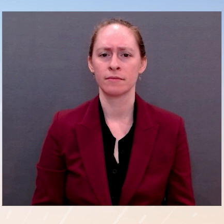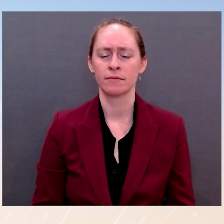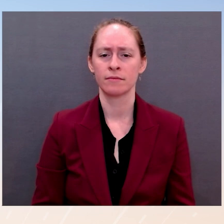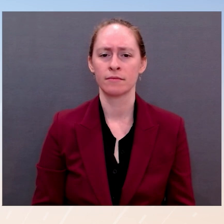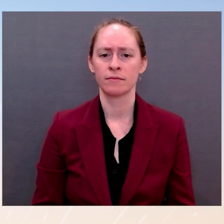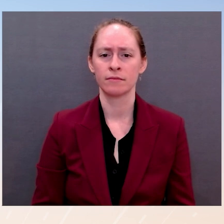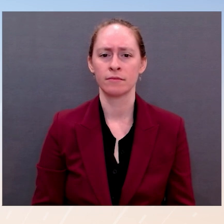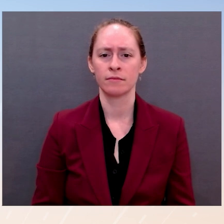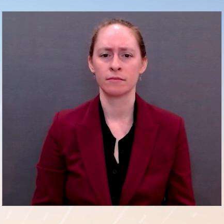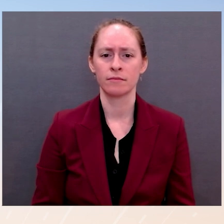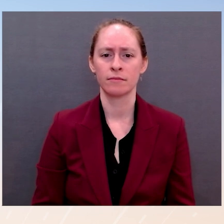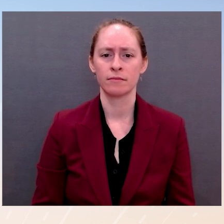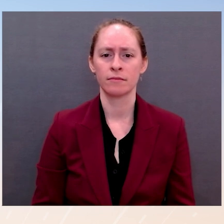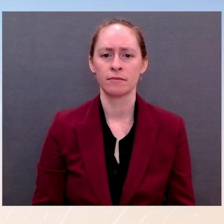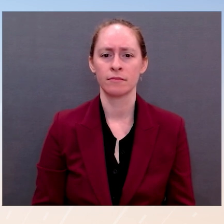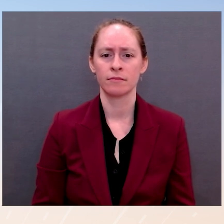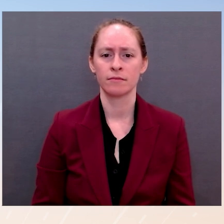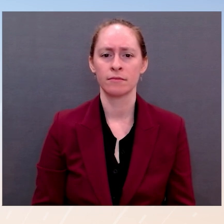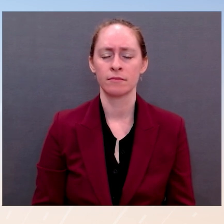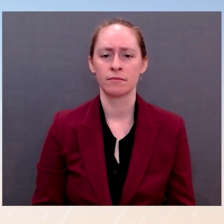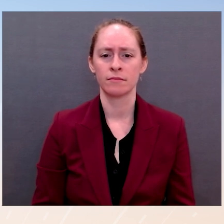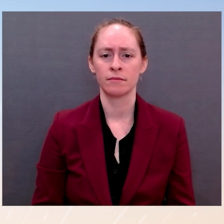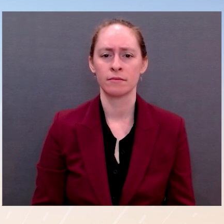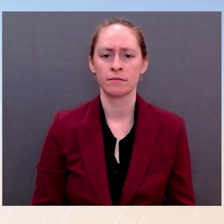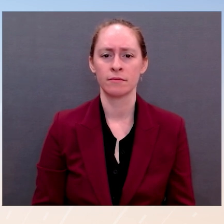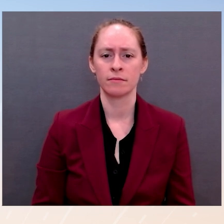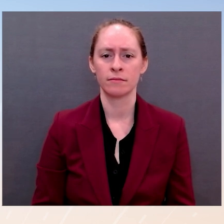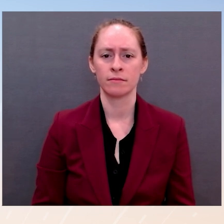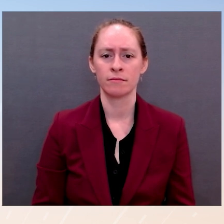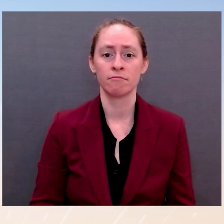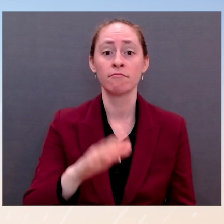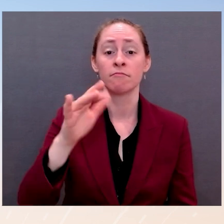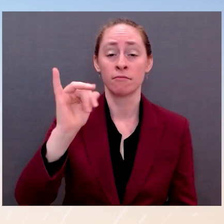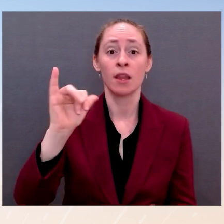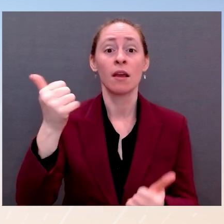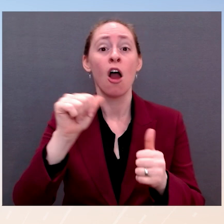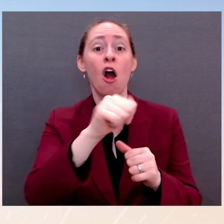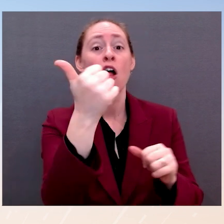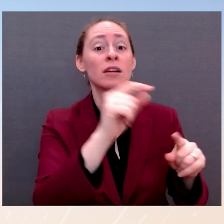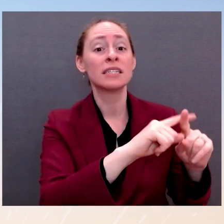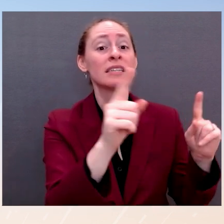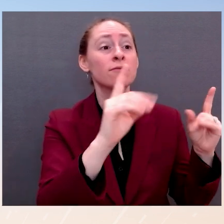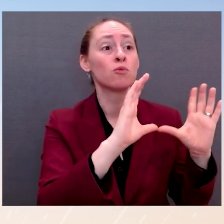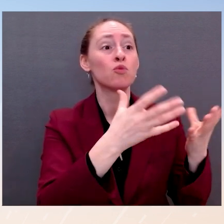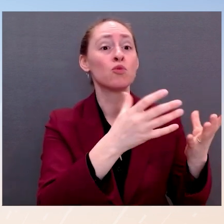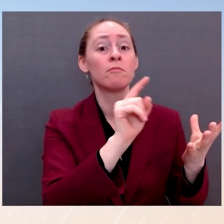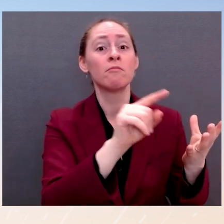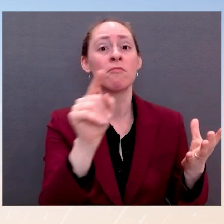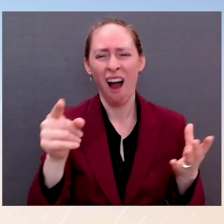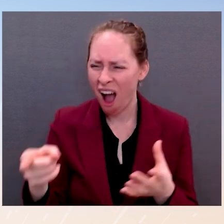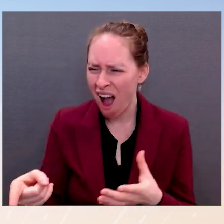for most leading cancer types, including colon and rectal cancer, breast cancer and prostate cancer.